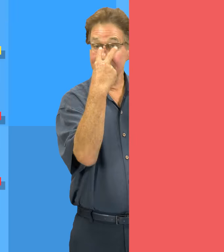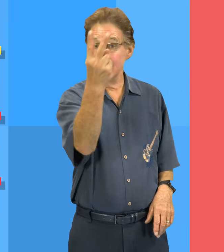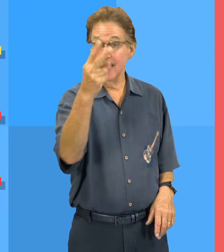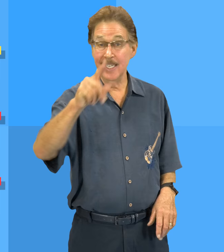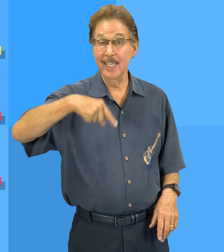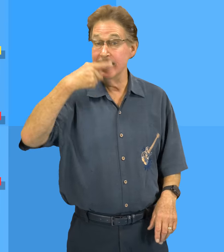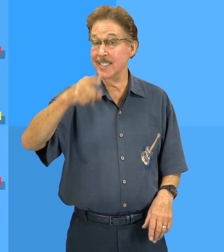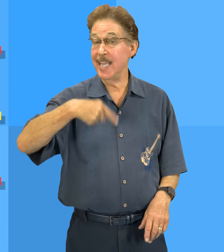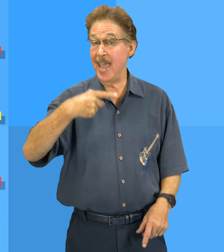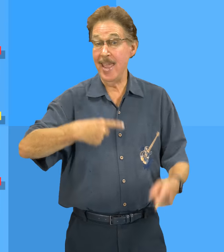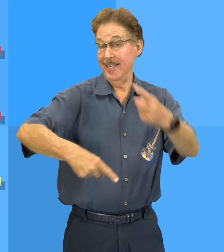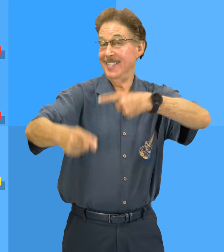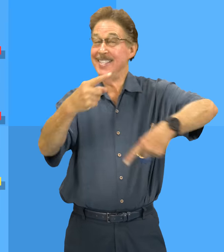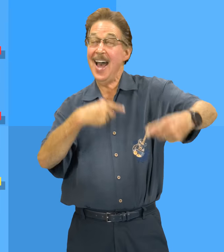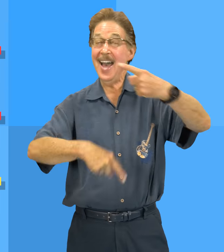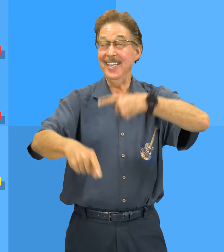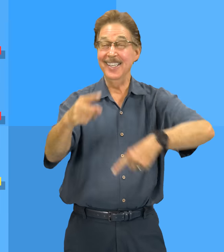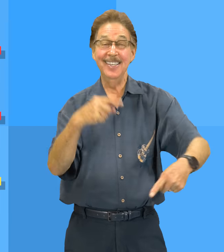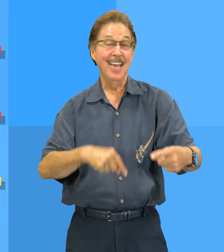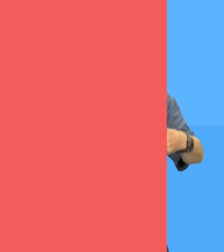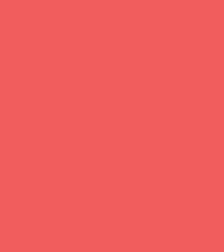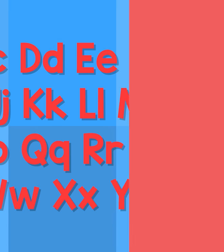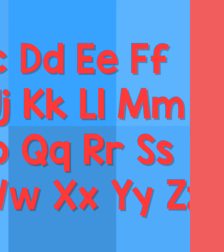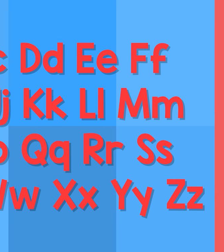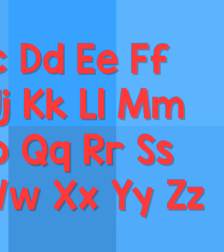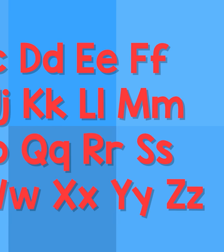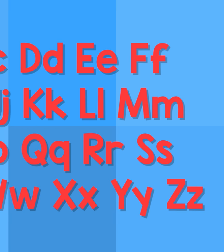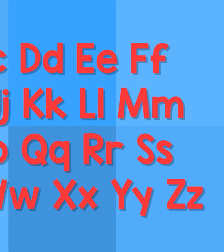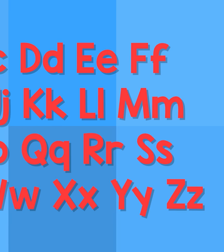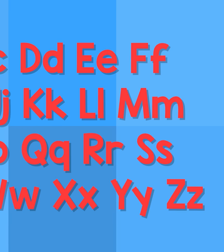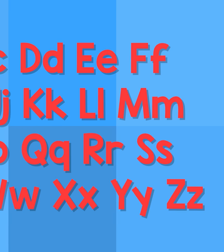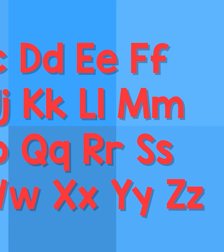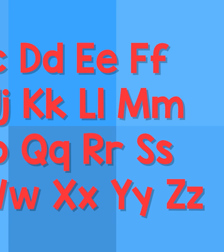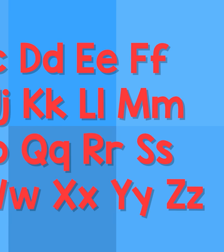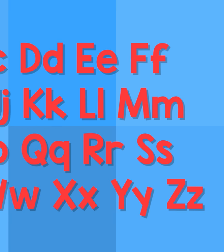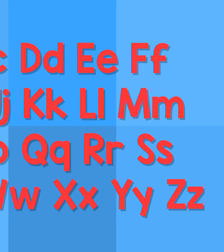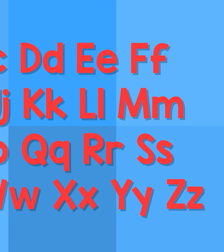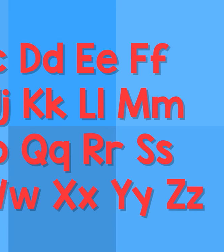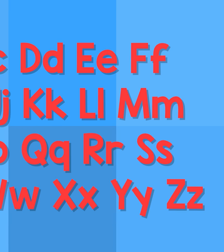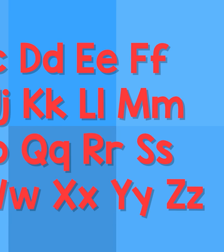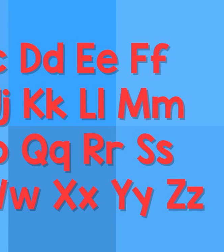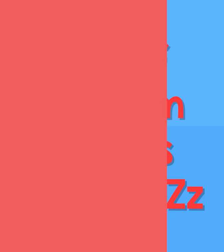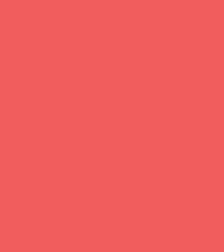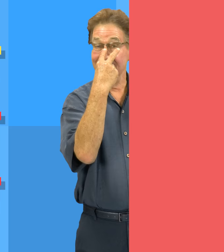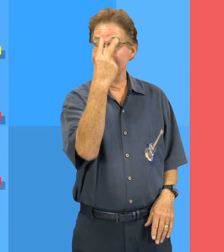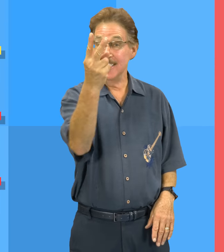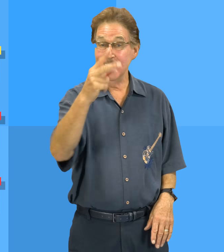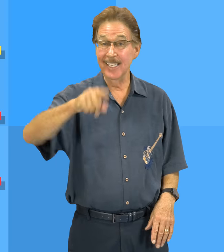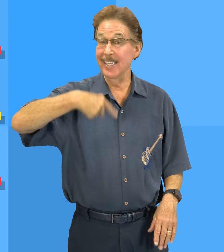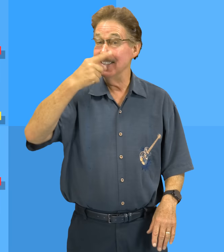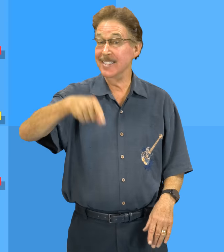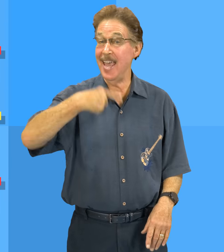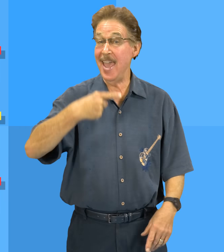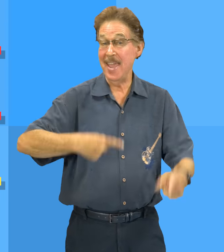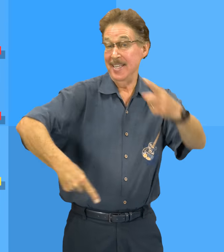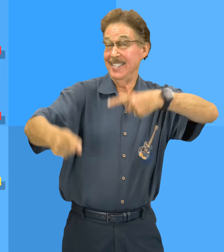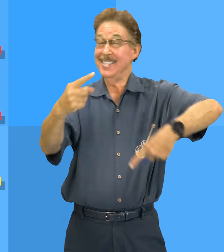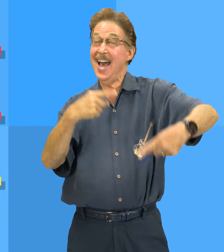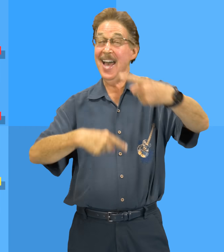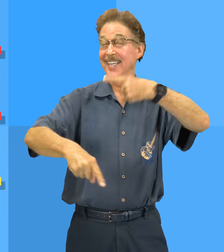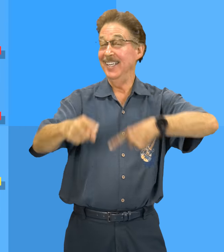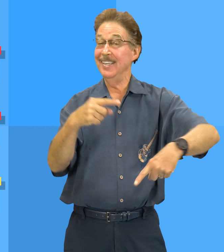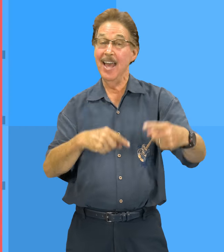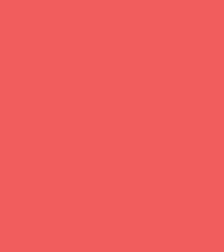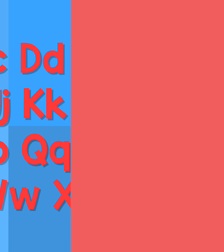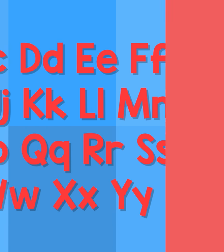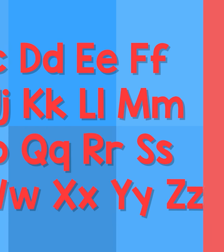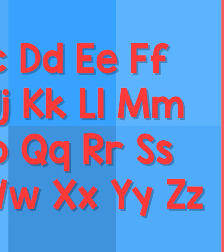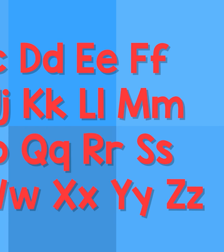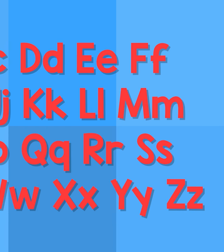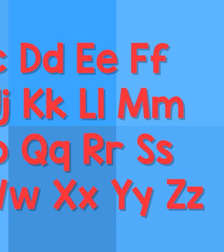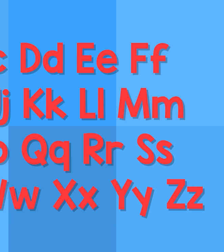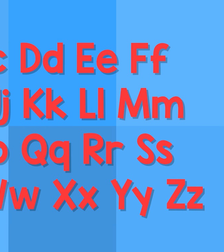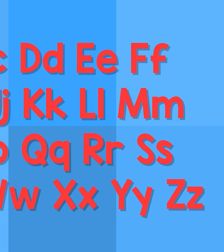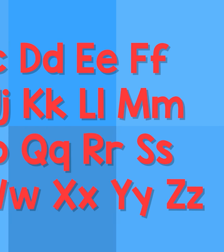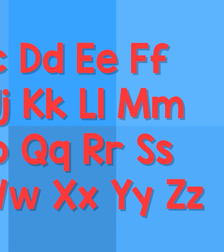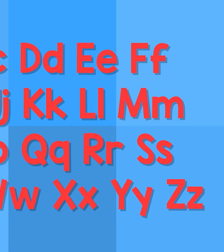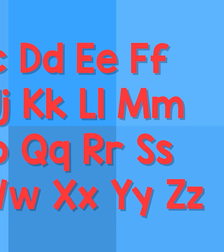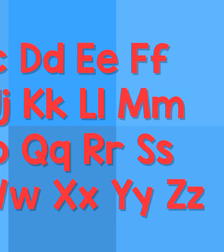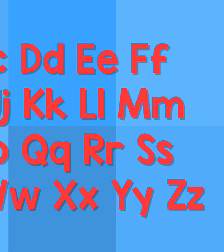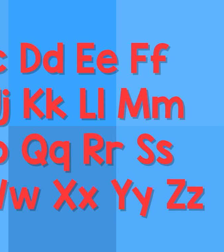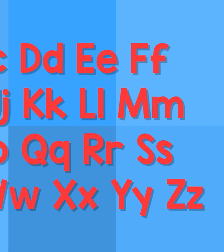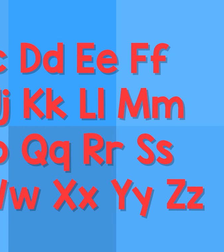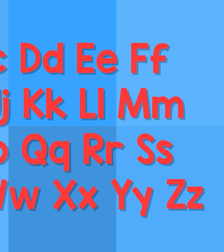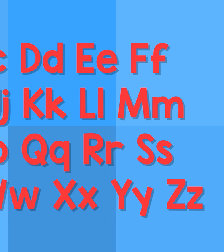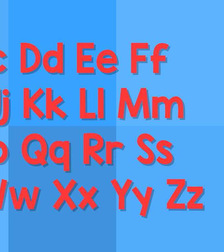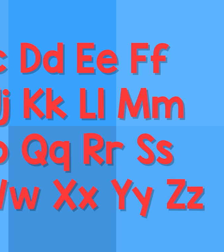See it, Say it, Sign it The letters of the alphabet See it, Say it, Sign it The letters of the alphabet